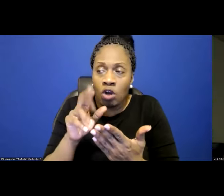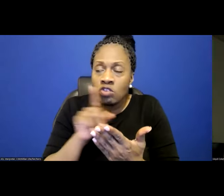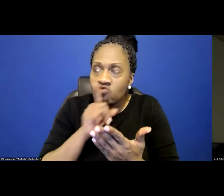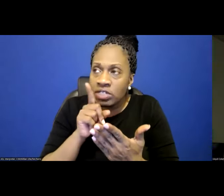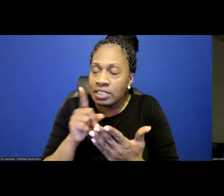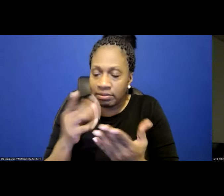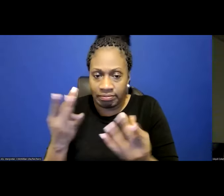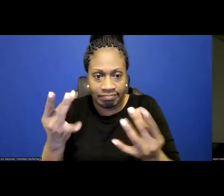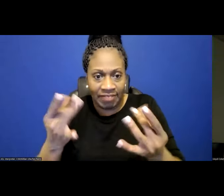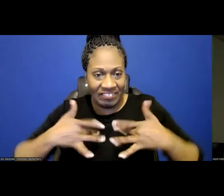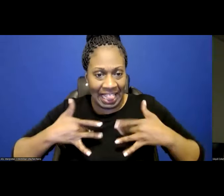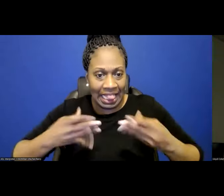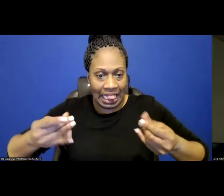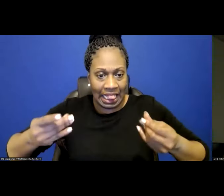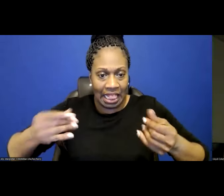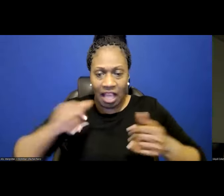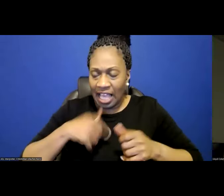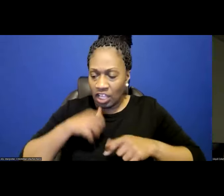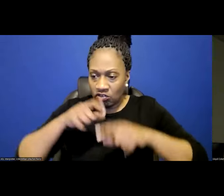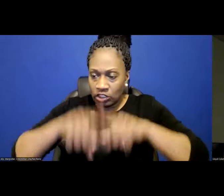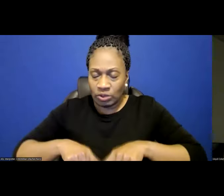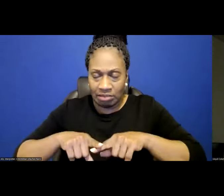because I know that I can't rely to the same degree on site reading.